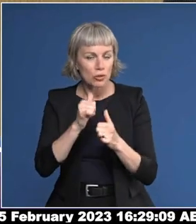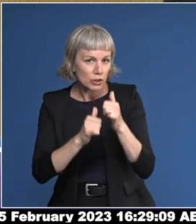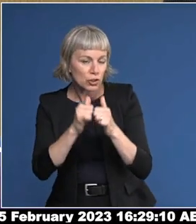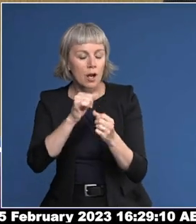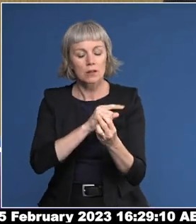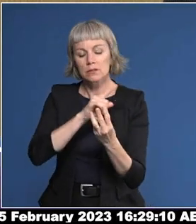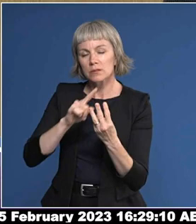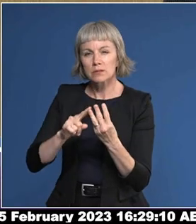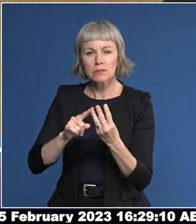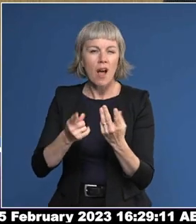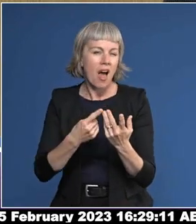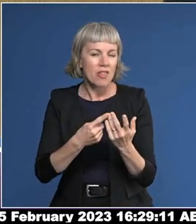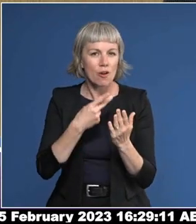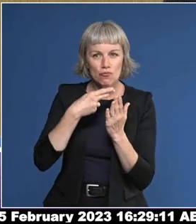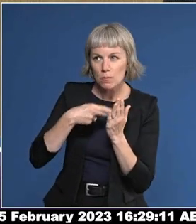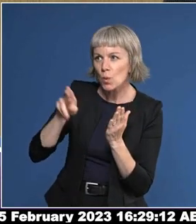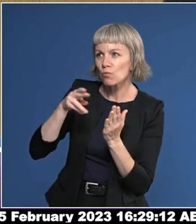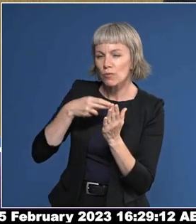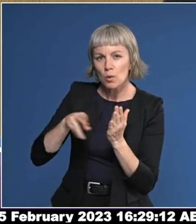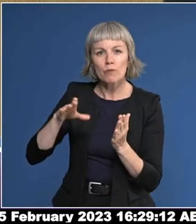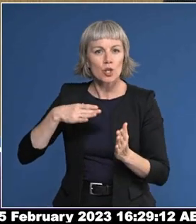of other reporting requirements that the Commission might have.